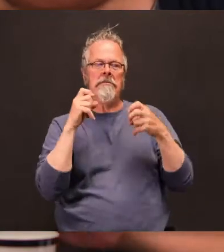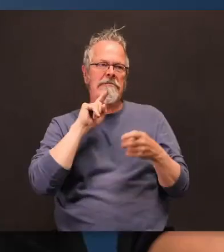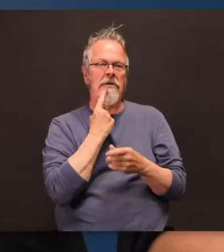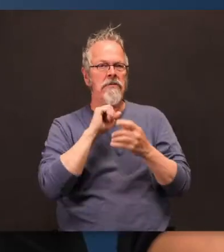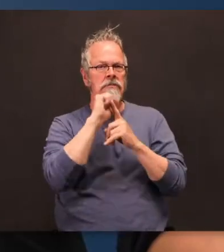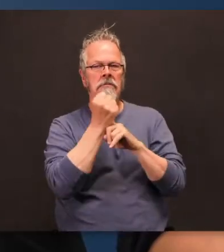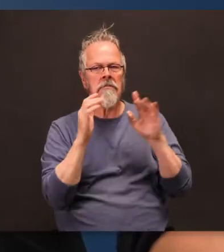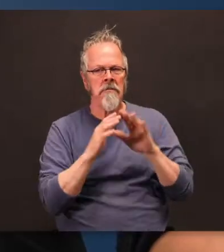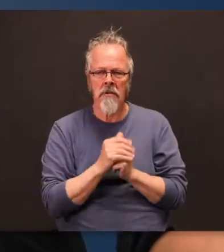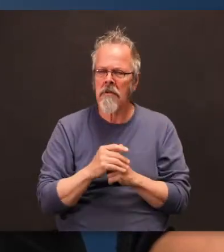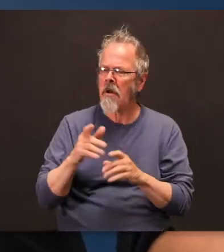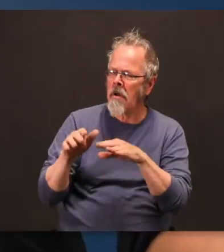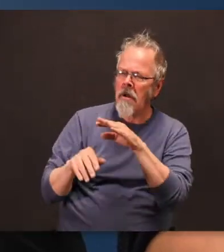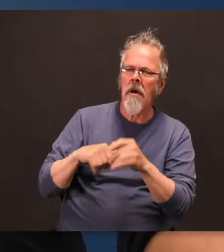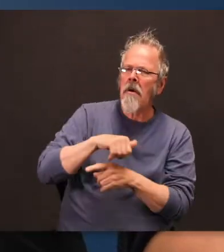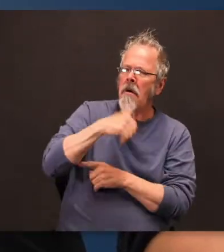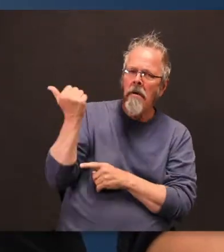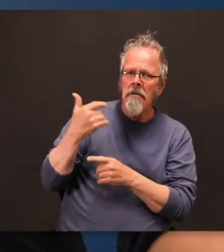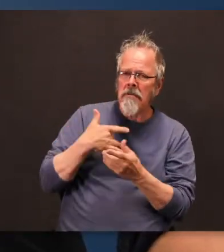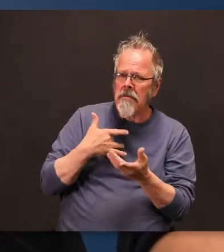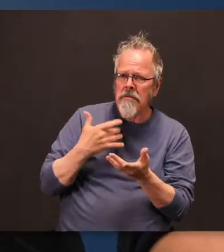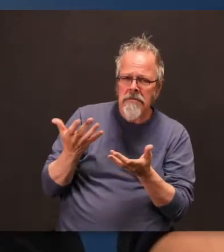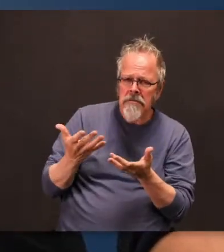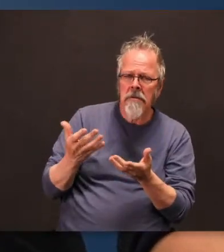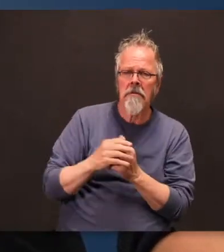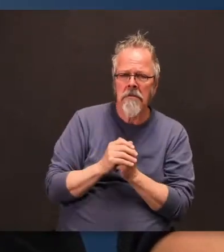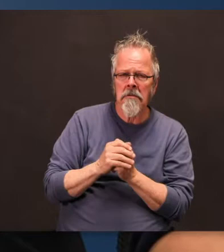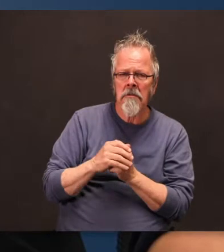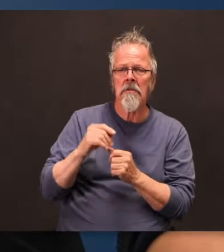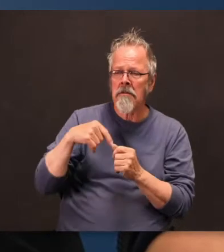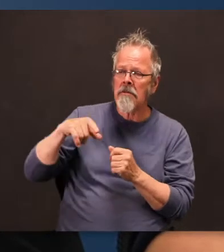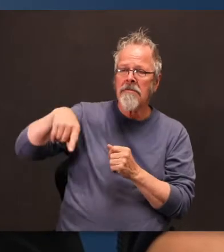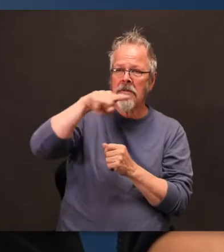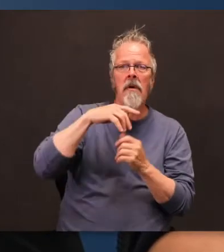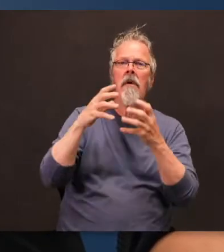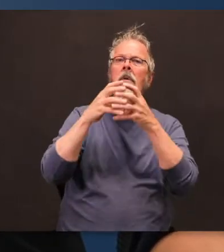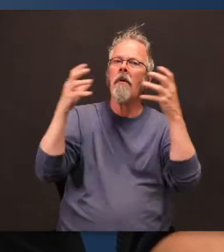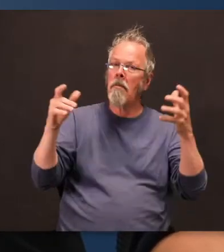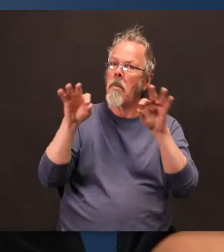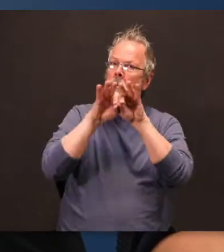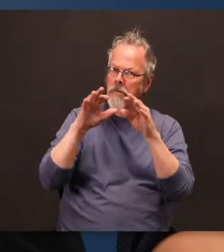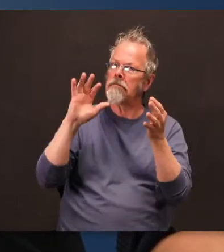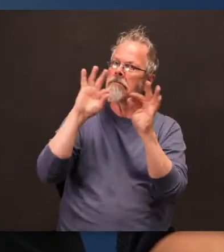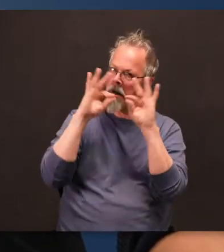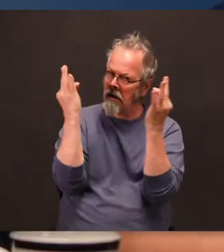Who helps me with my self-advocacy is a lot of my family members.